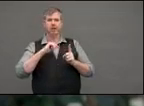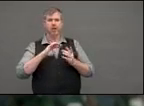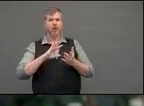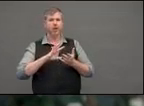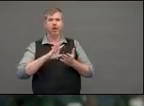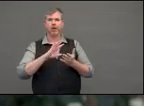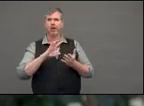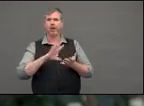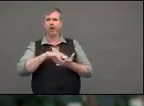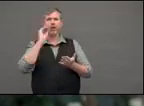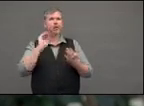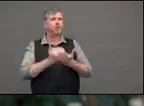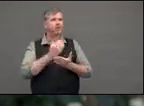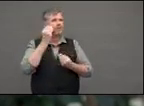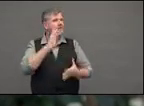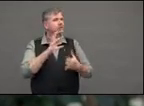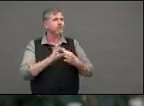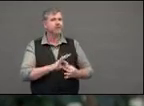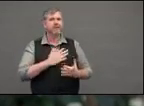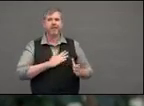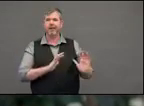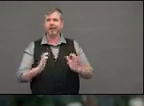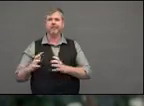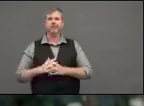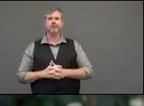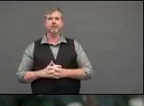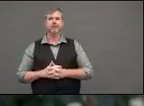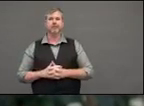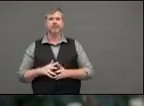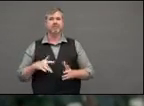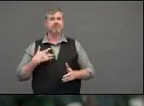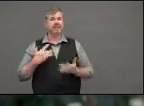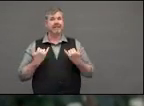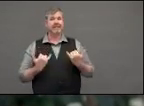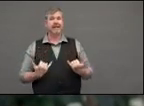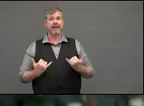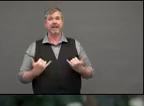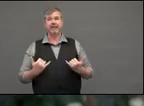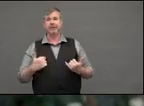and i think right now i'm kind of hesitant about going back to